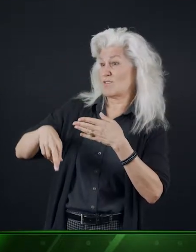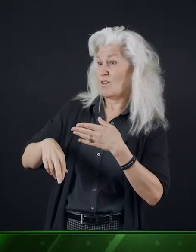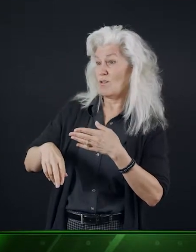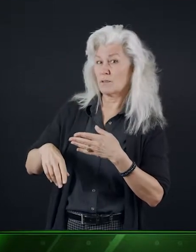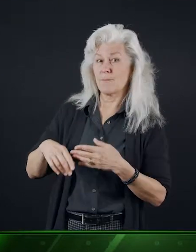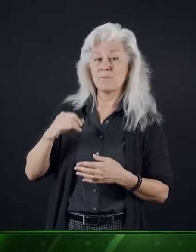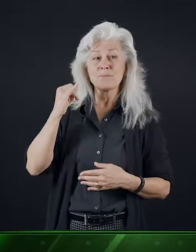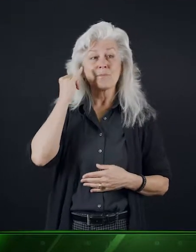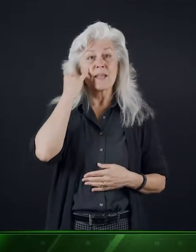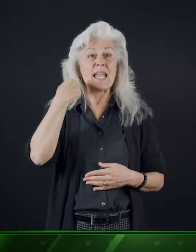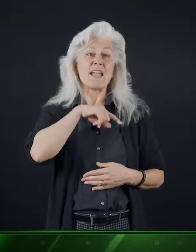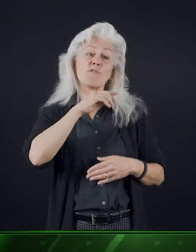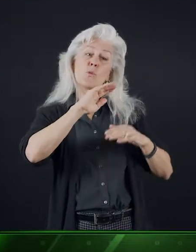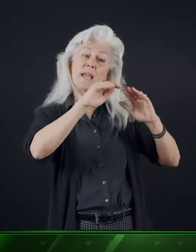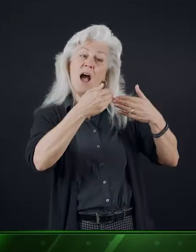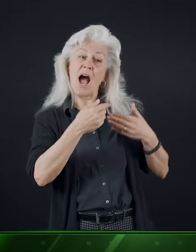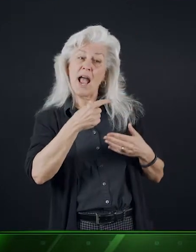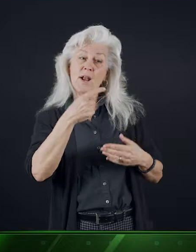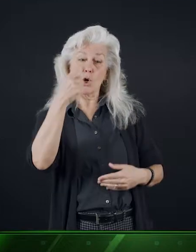If we hire neurodiverse talent,